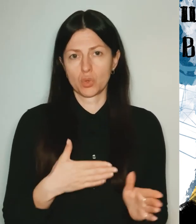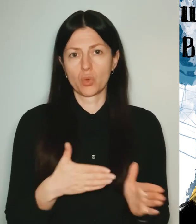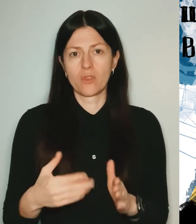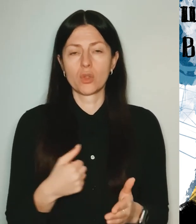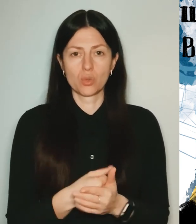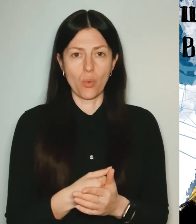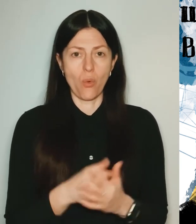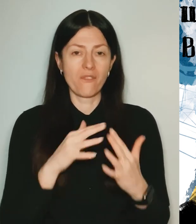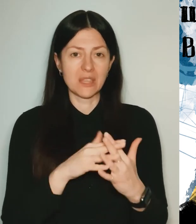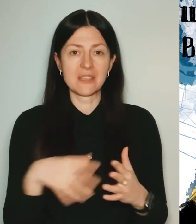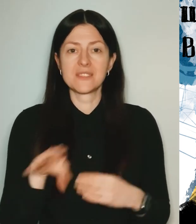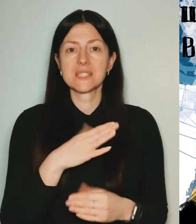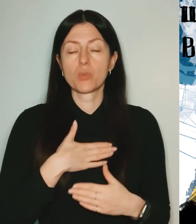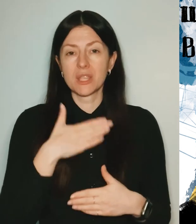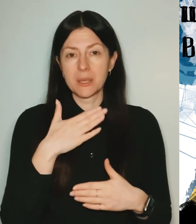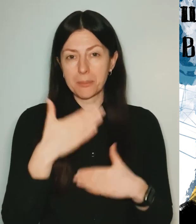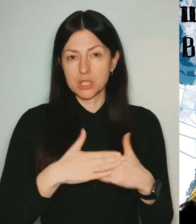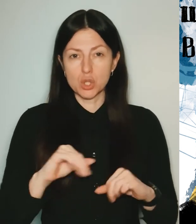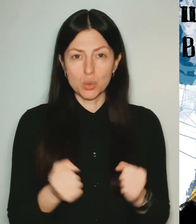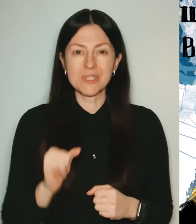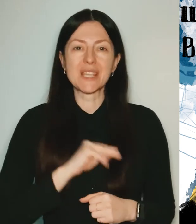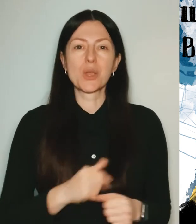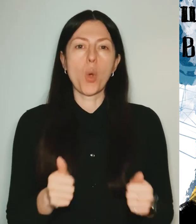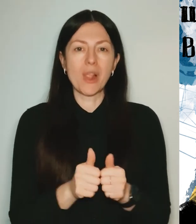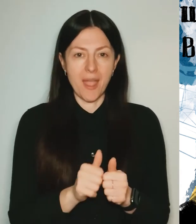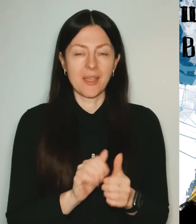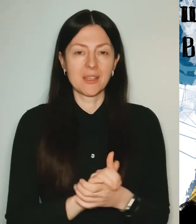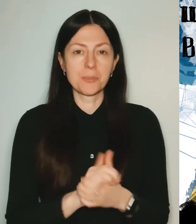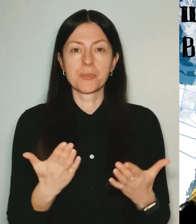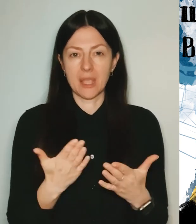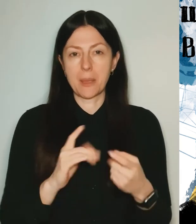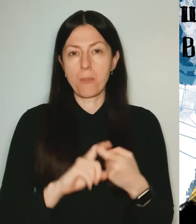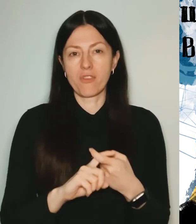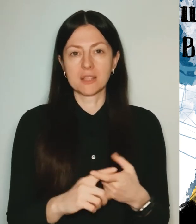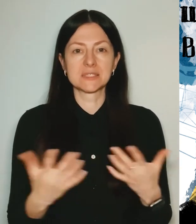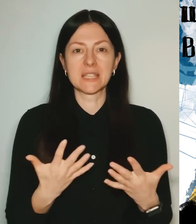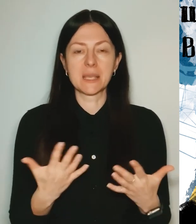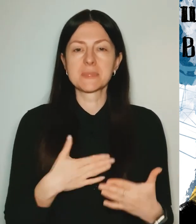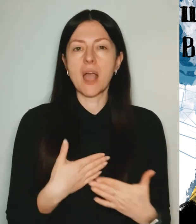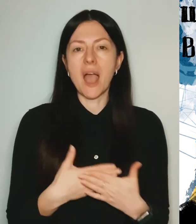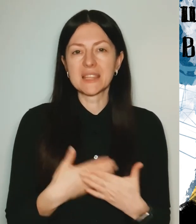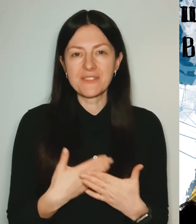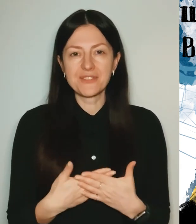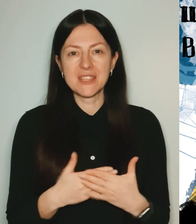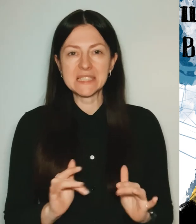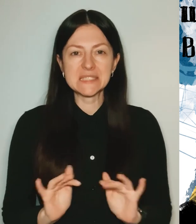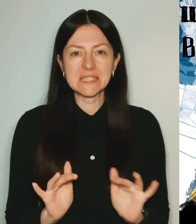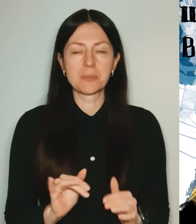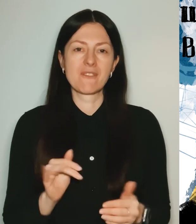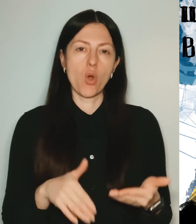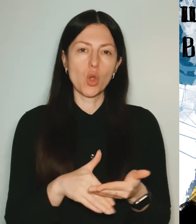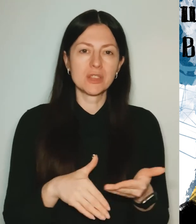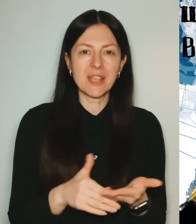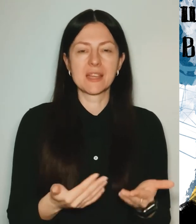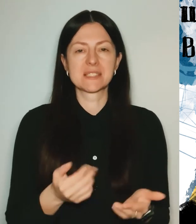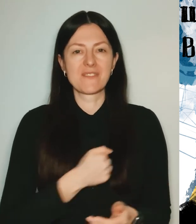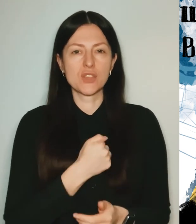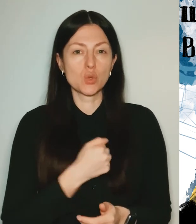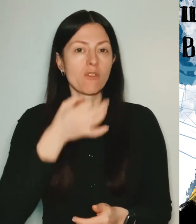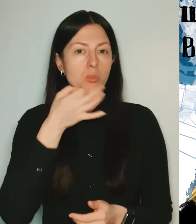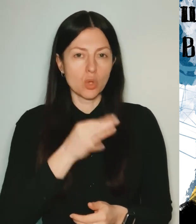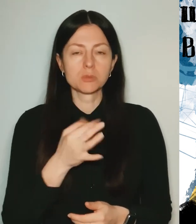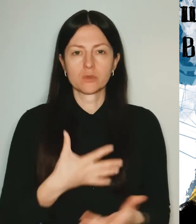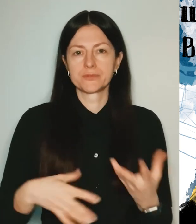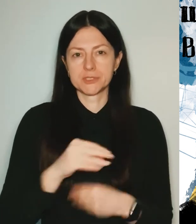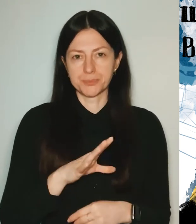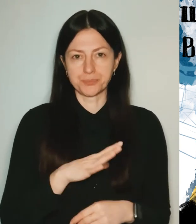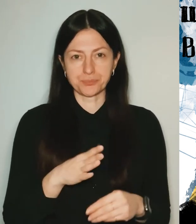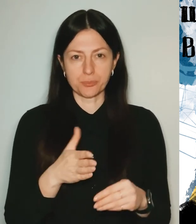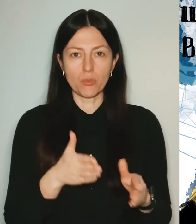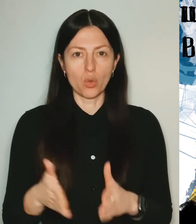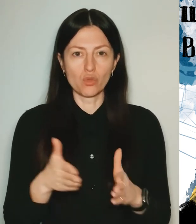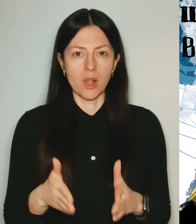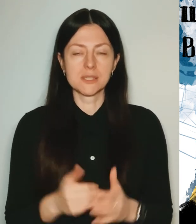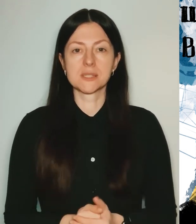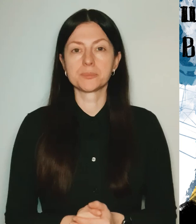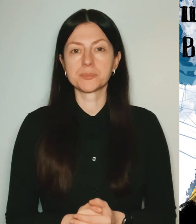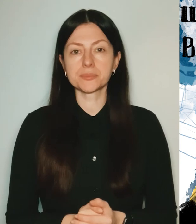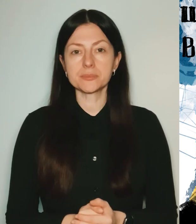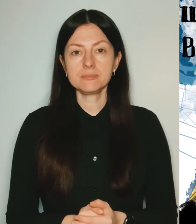All of my close friends, colleagues who have some activist/volunteer/war experience were preparing.